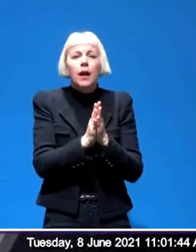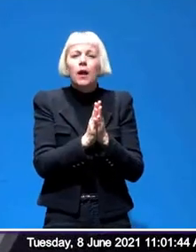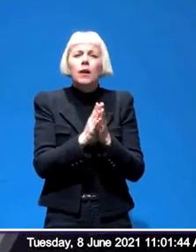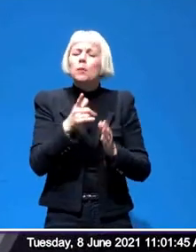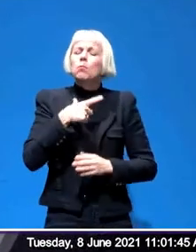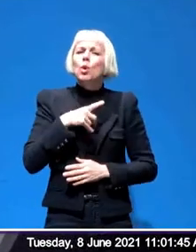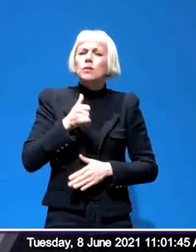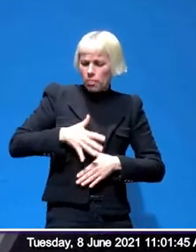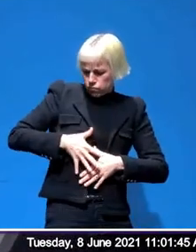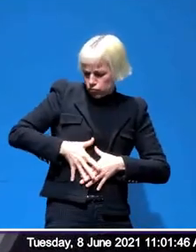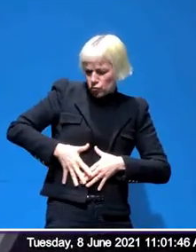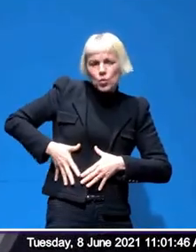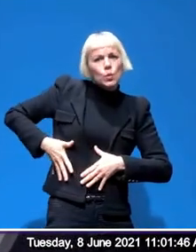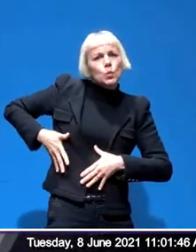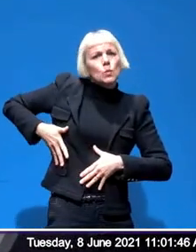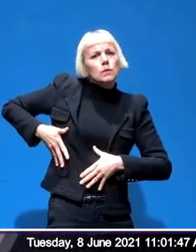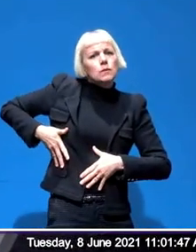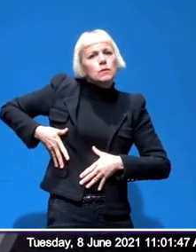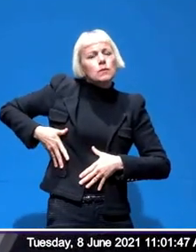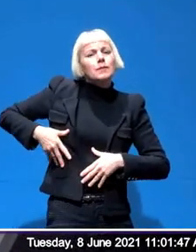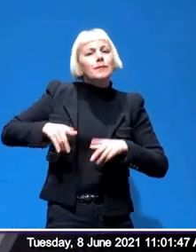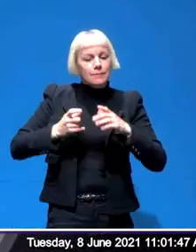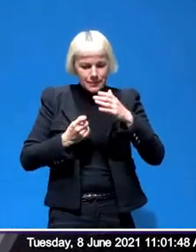was starting to come out later on the Monday.